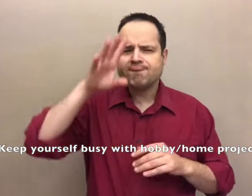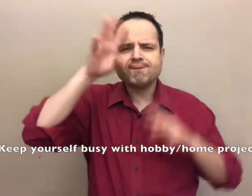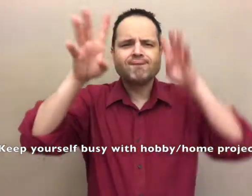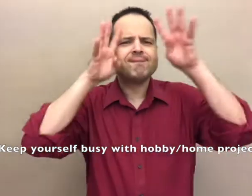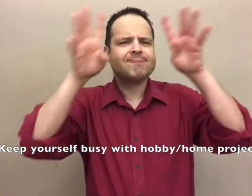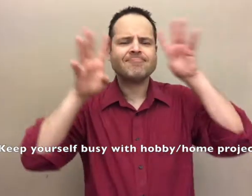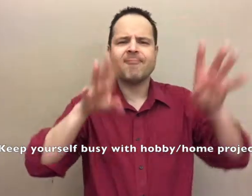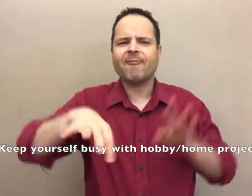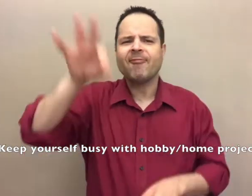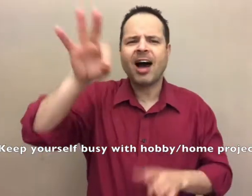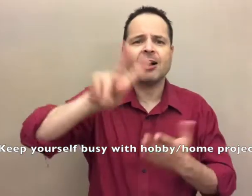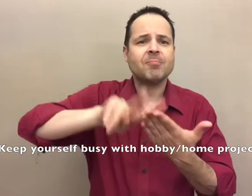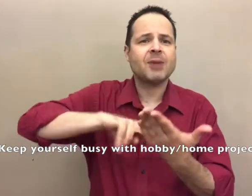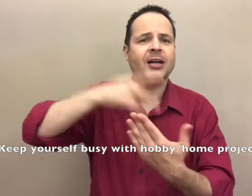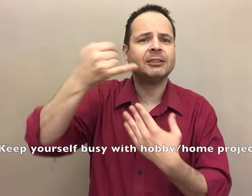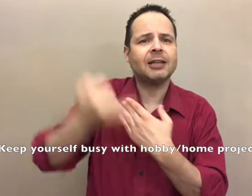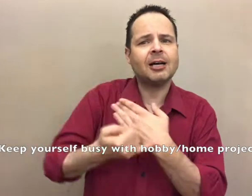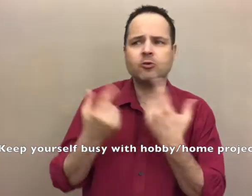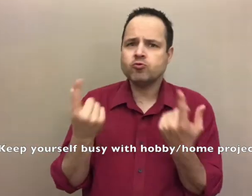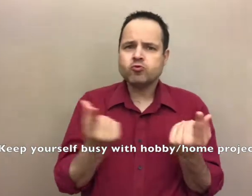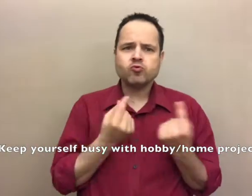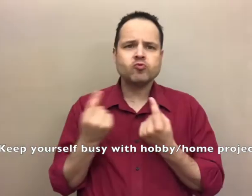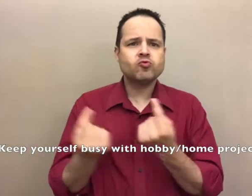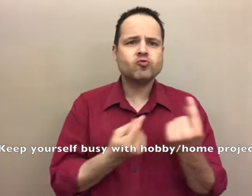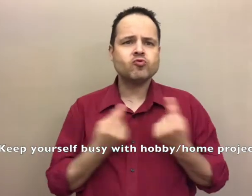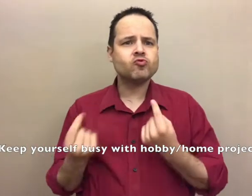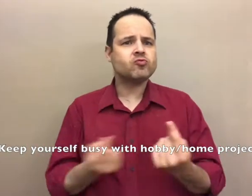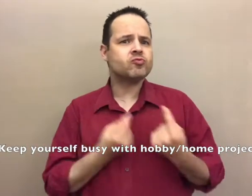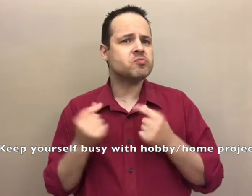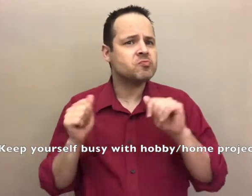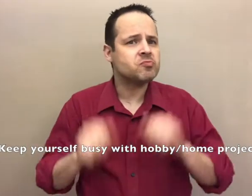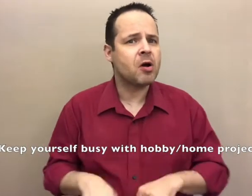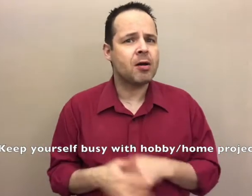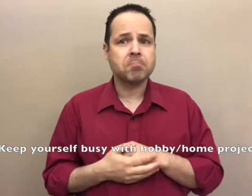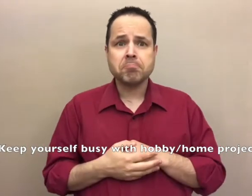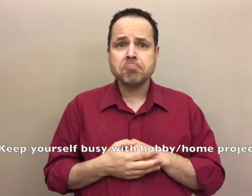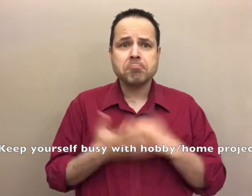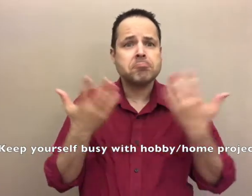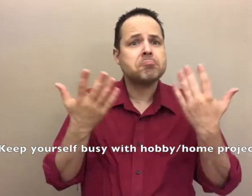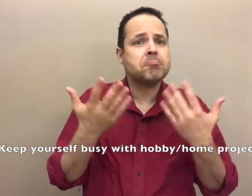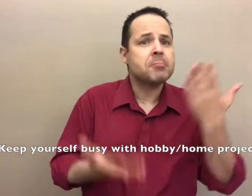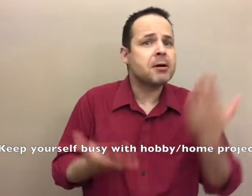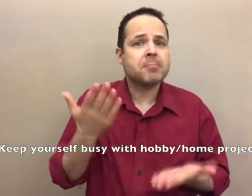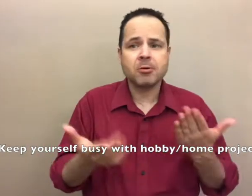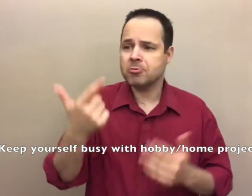You could be more creative by finding project or a hobby for you to do